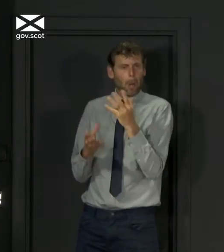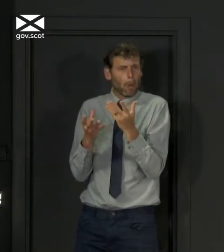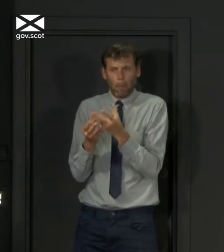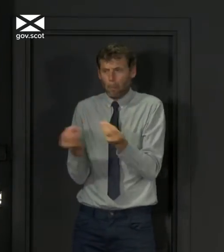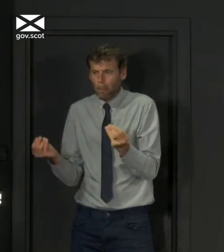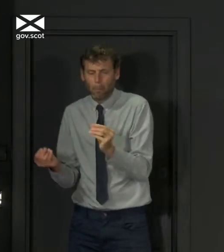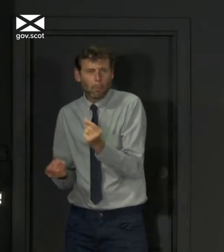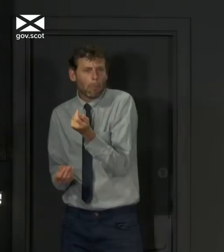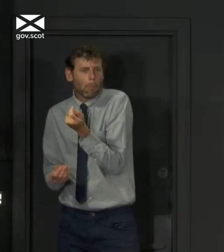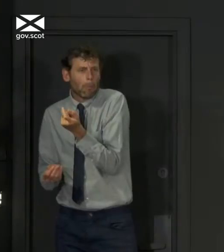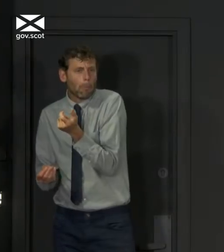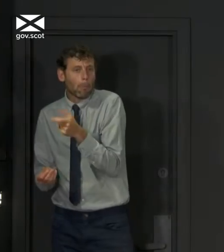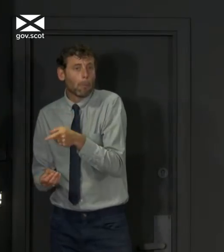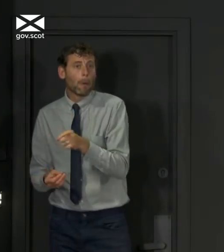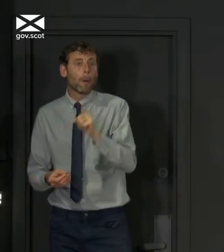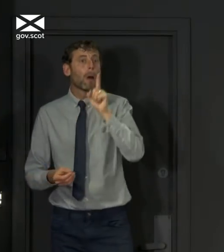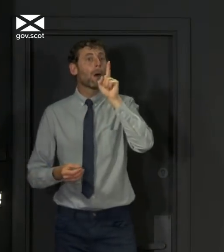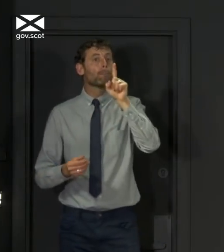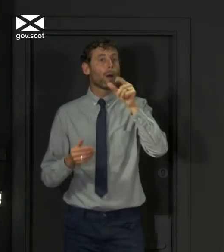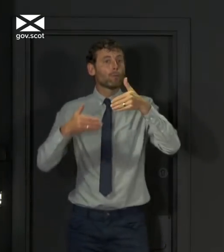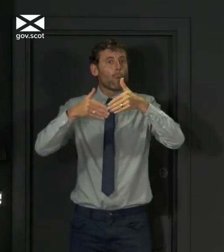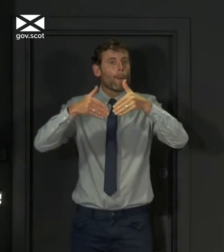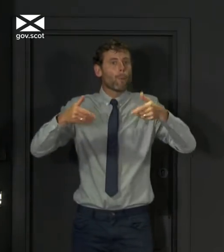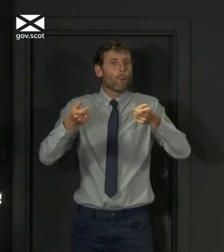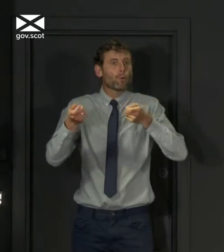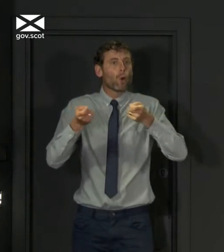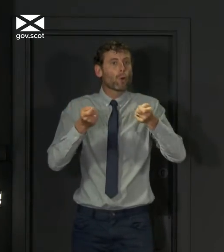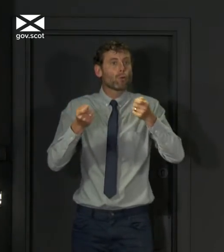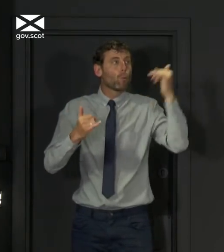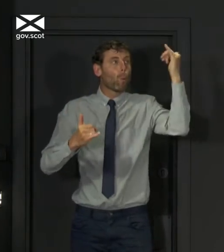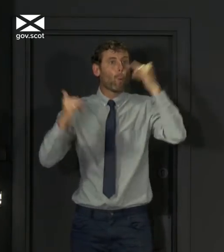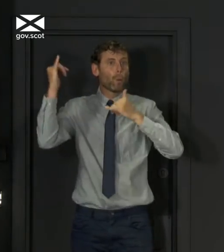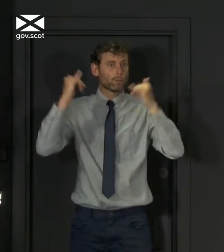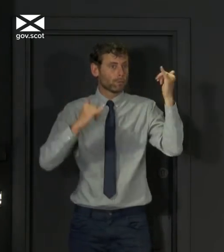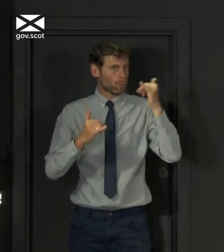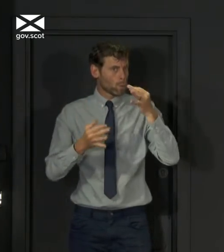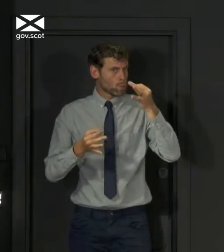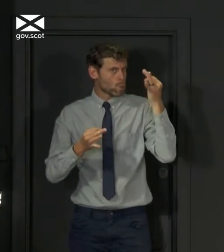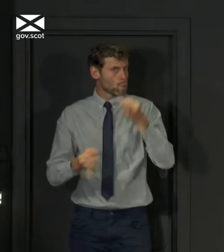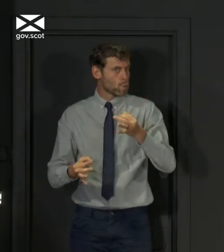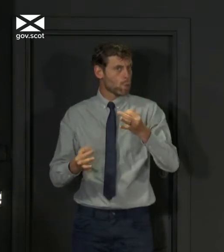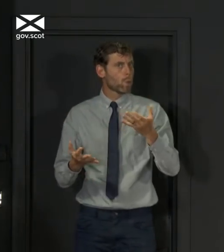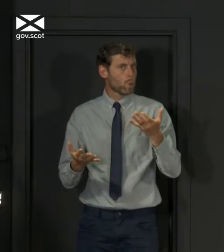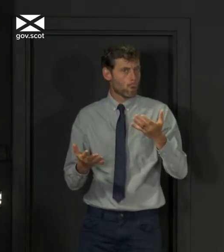border controls right now are very, very stringent. Unless you're a New Zealander, you don't generally